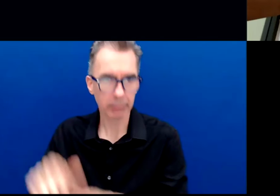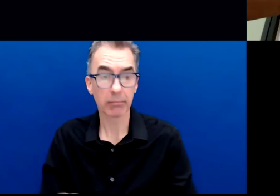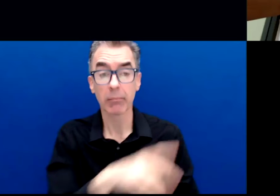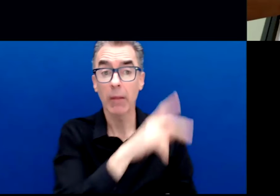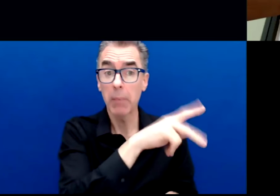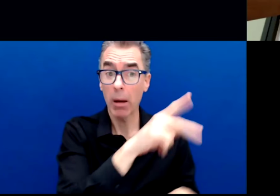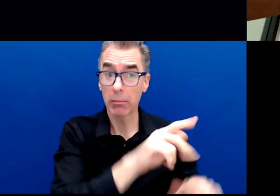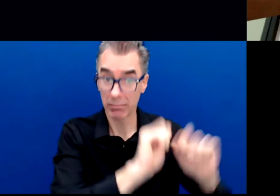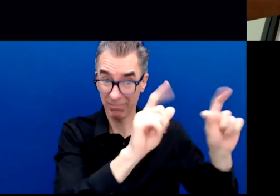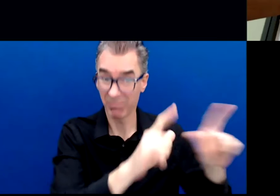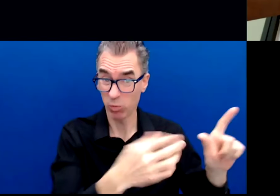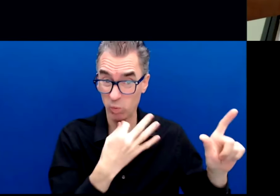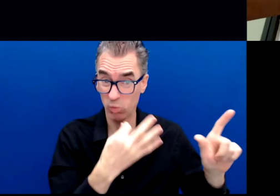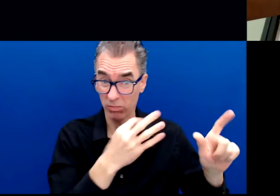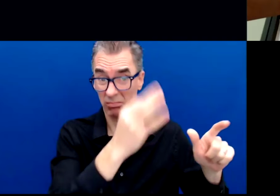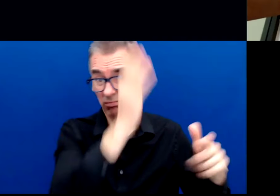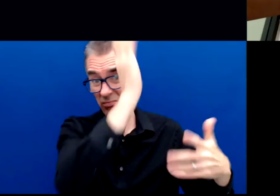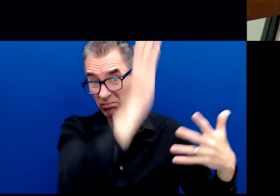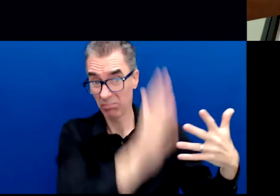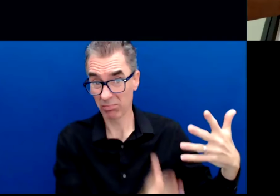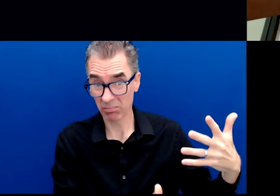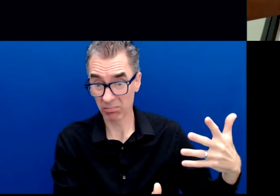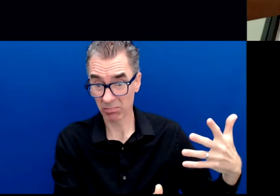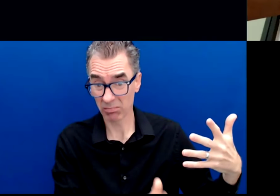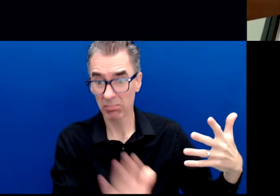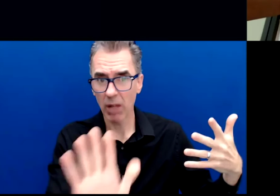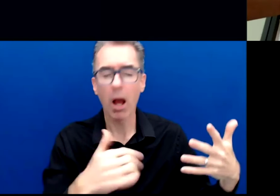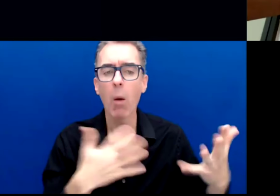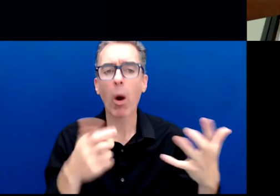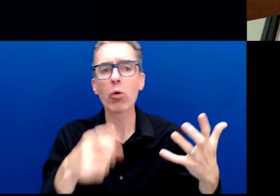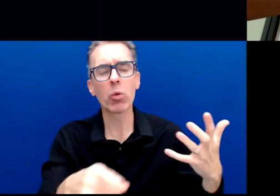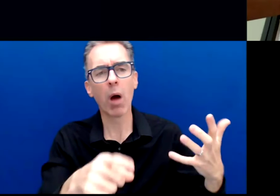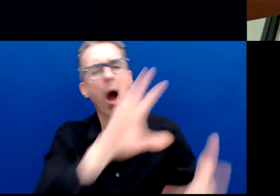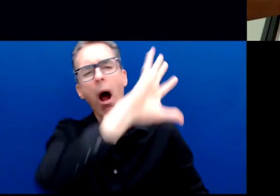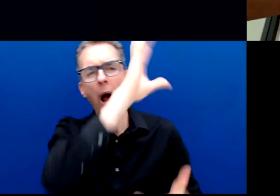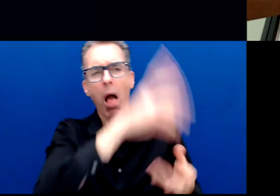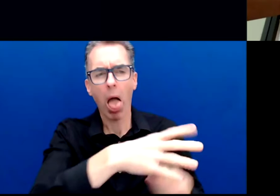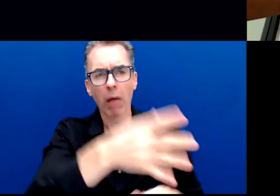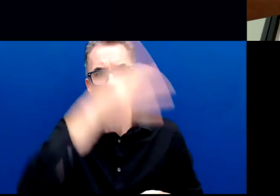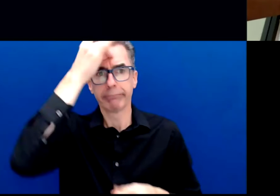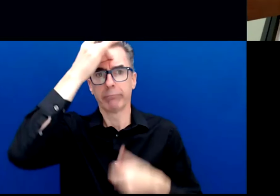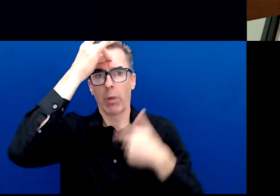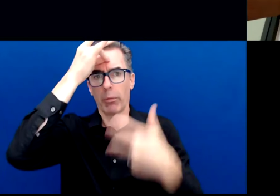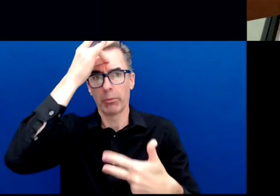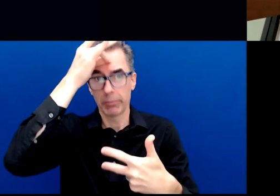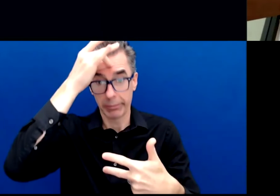I do want you to have three main takeaways from our communication. Our talk today,